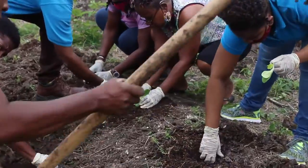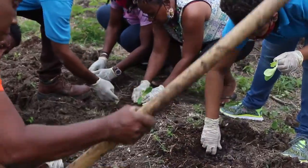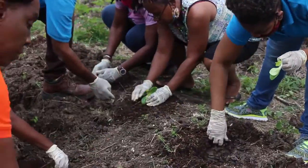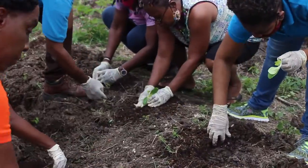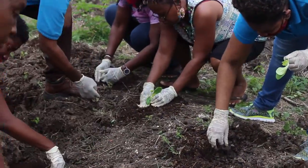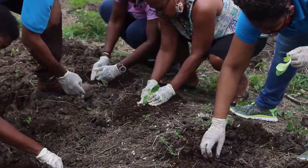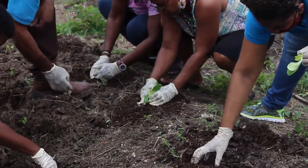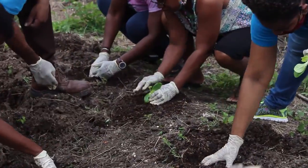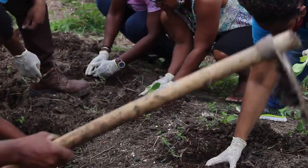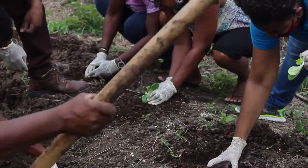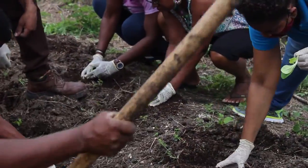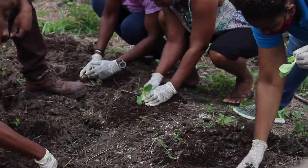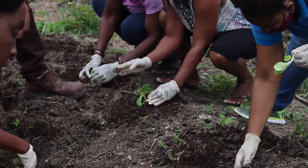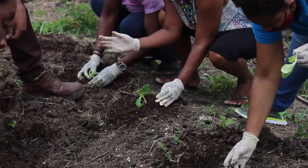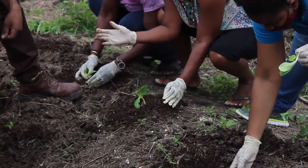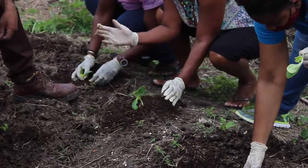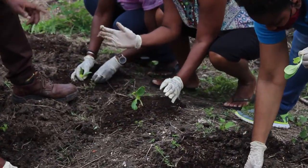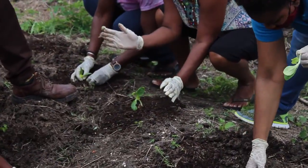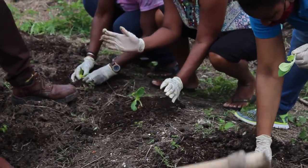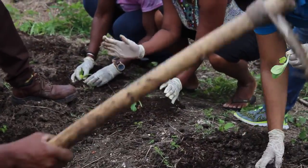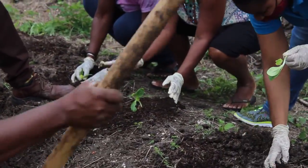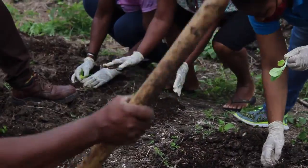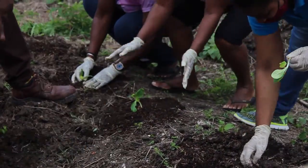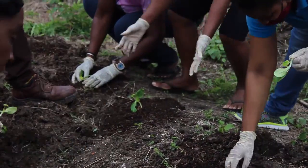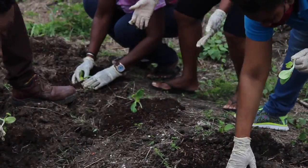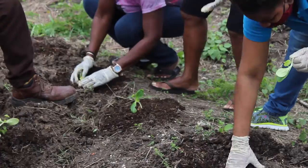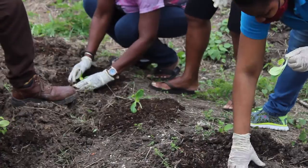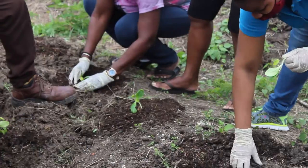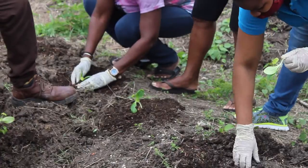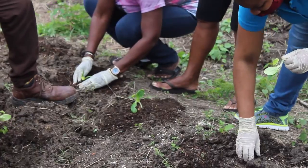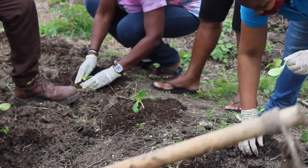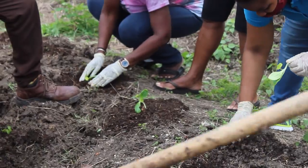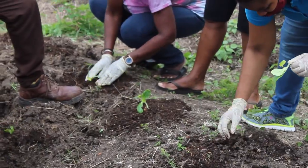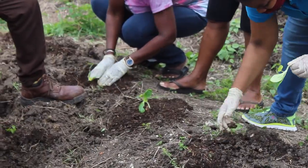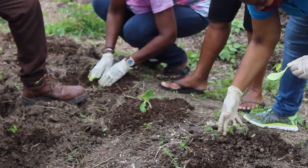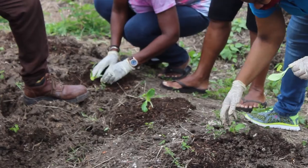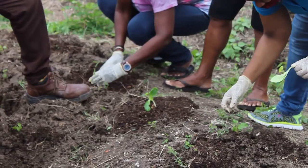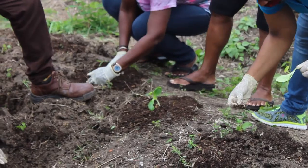do this deeper